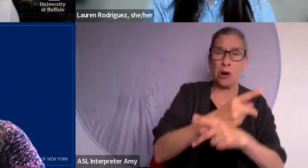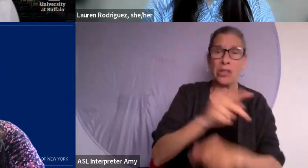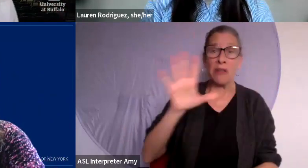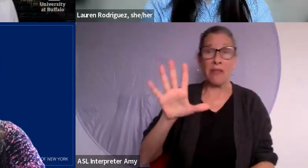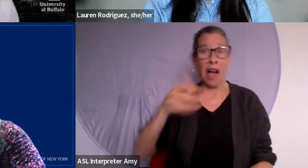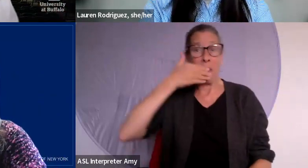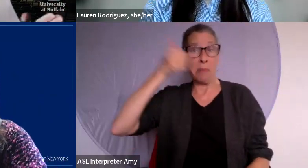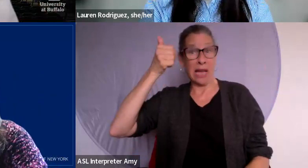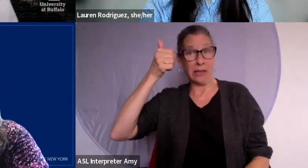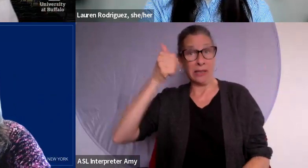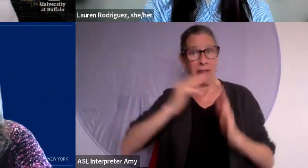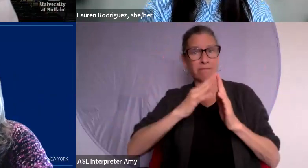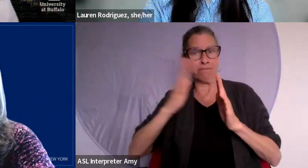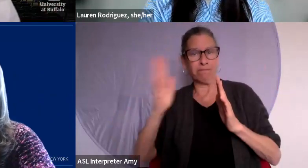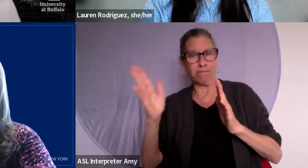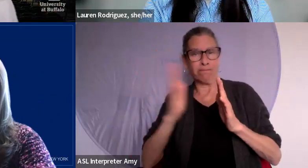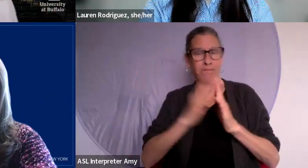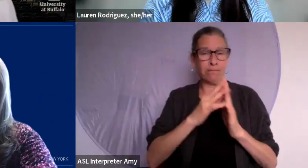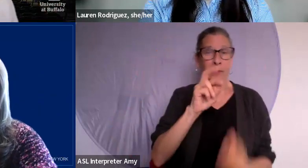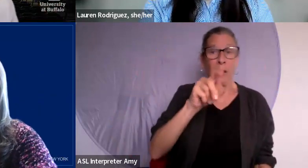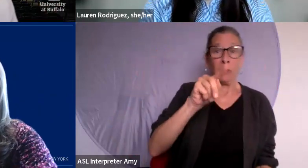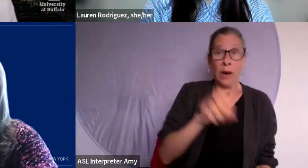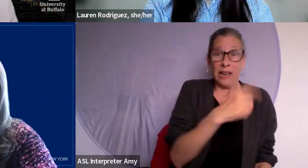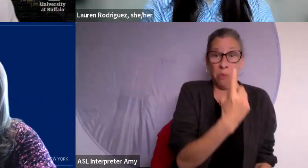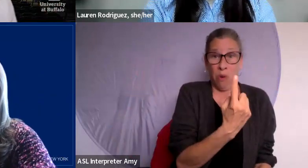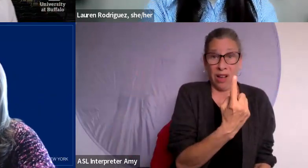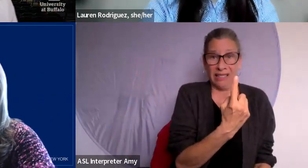the best. There's something is rated a one, it has serious